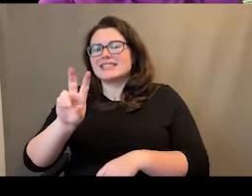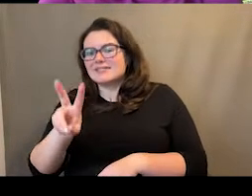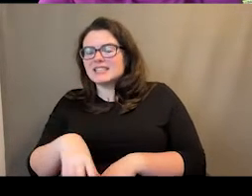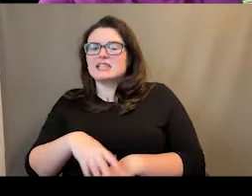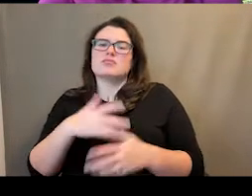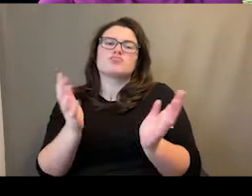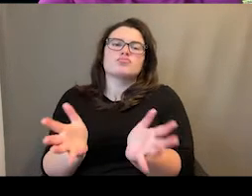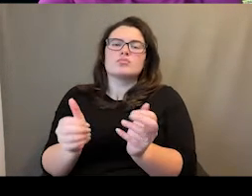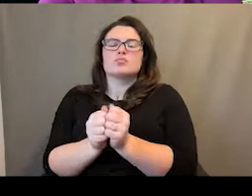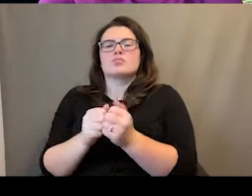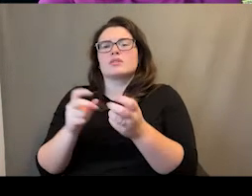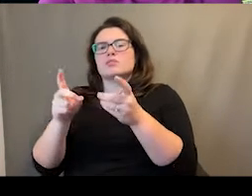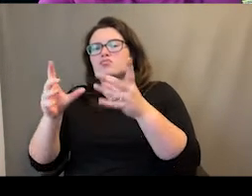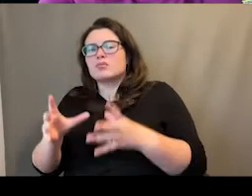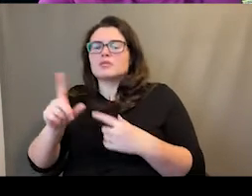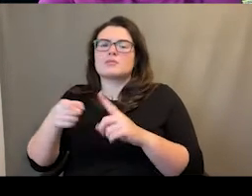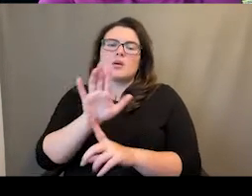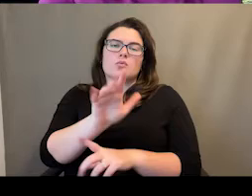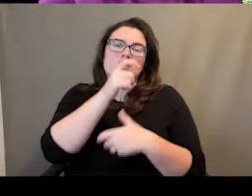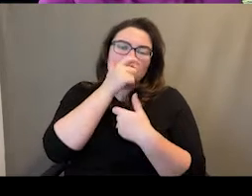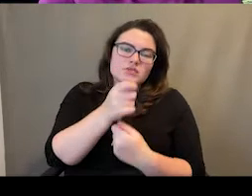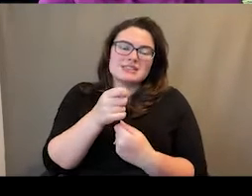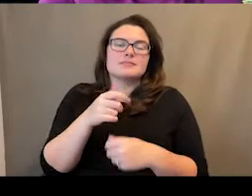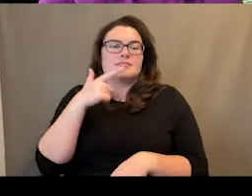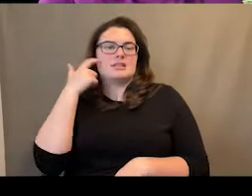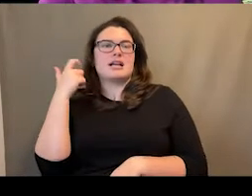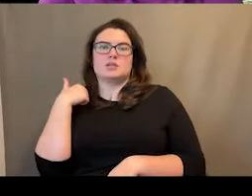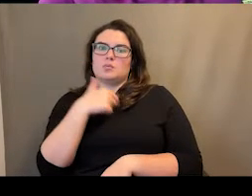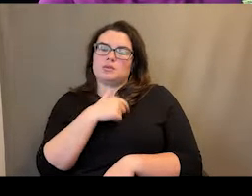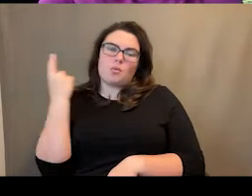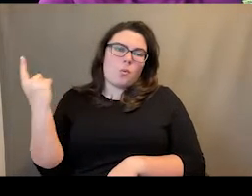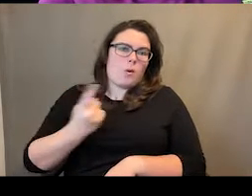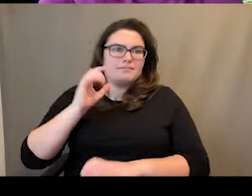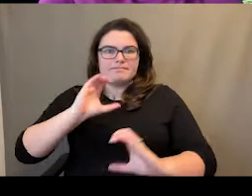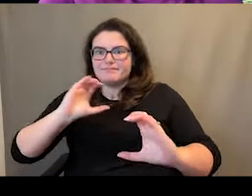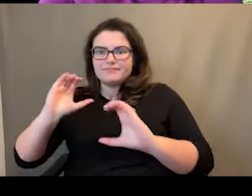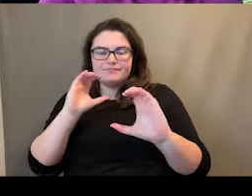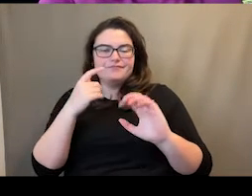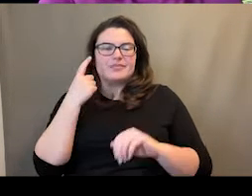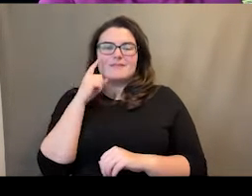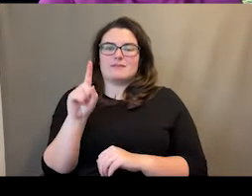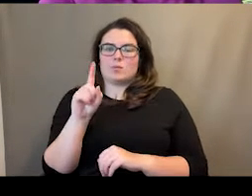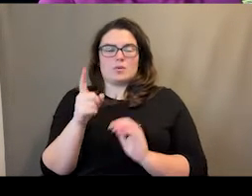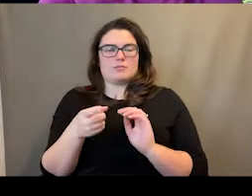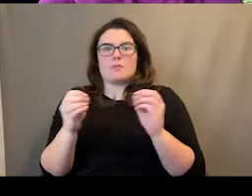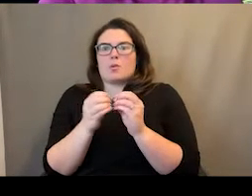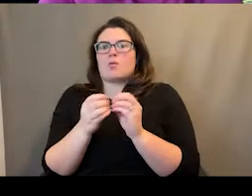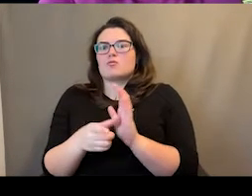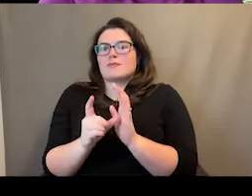program directors about your interests, because we are always looking for reviewers to help with